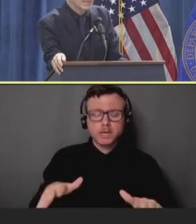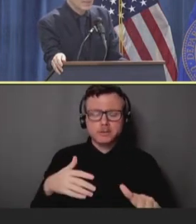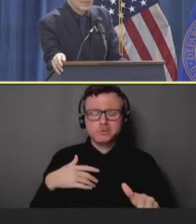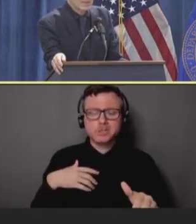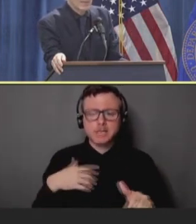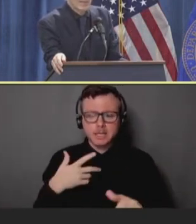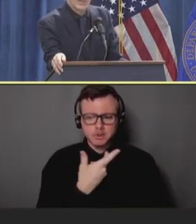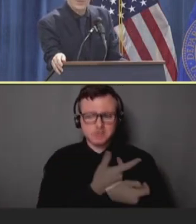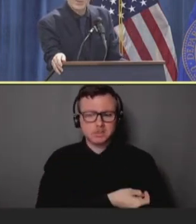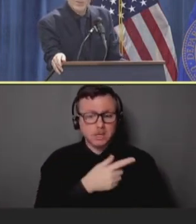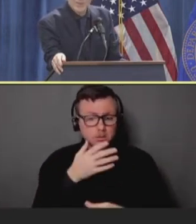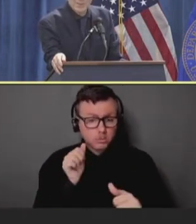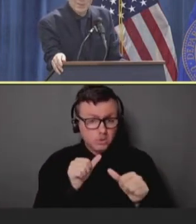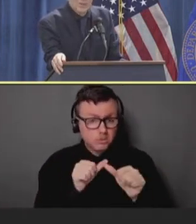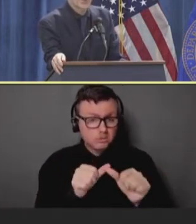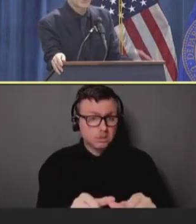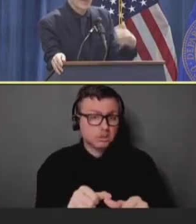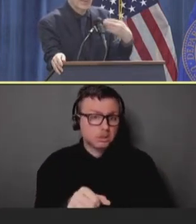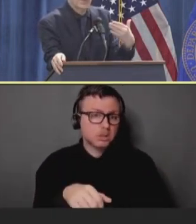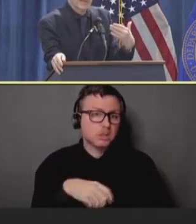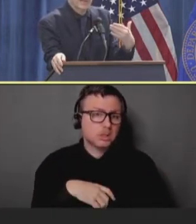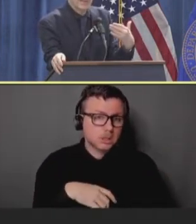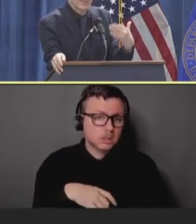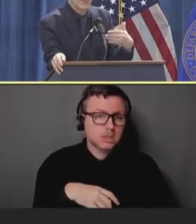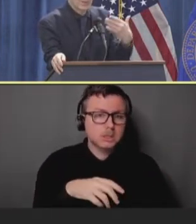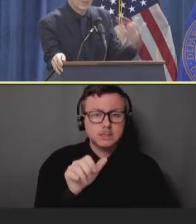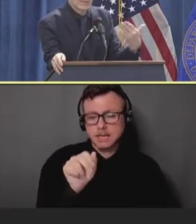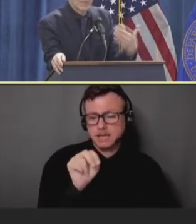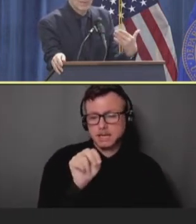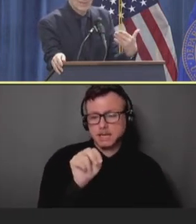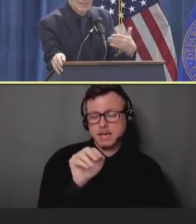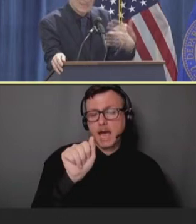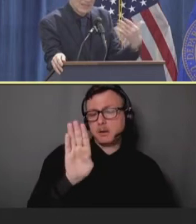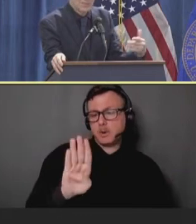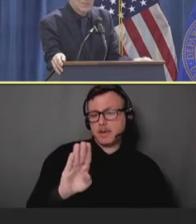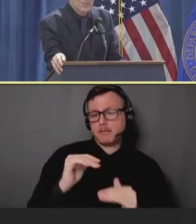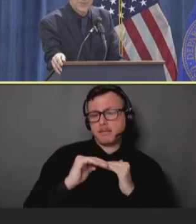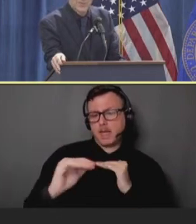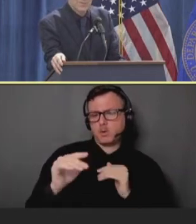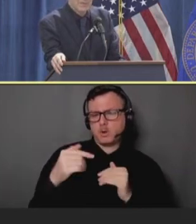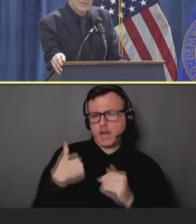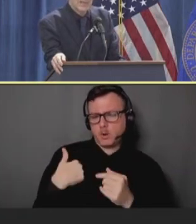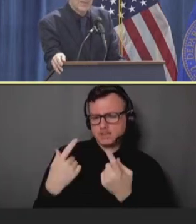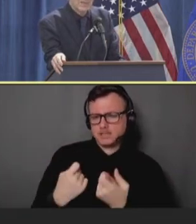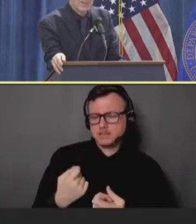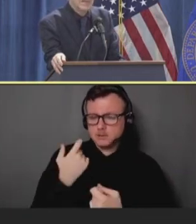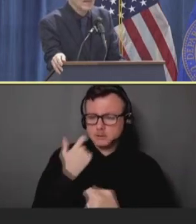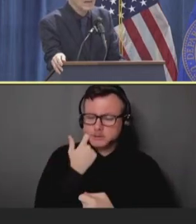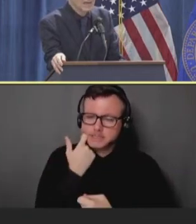It didn't in me in terms of polio antibody levels when I was tested by CDC for a pending visit.